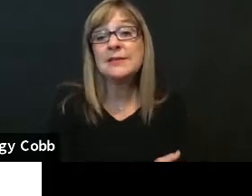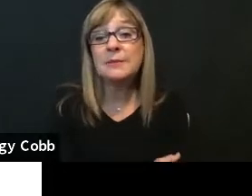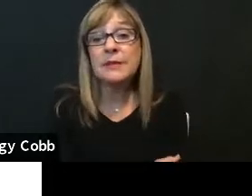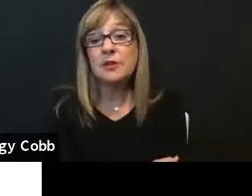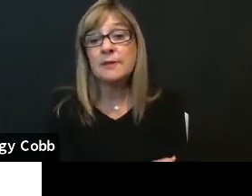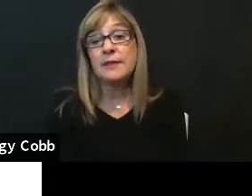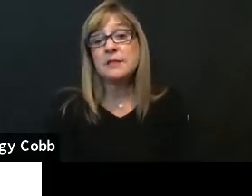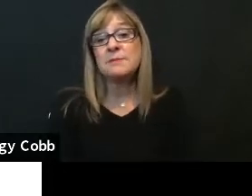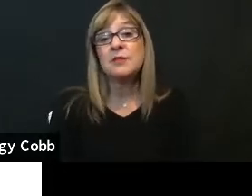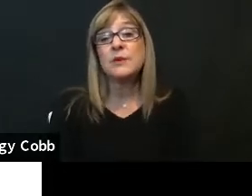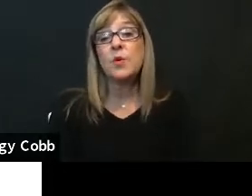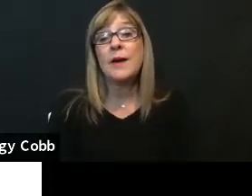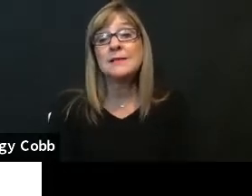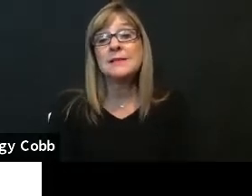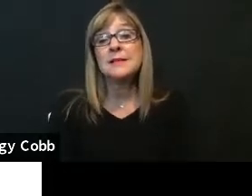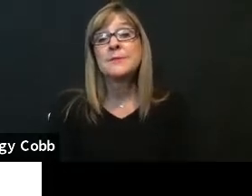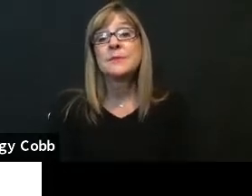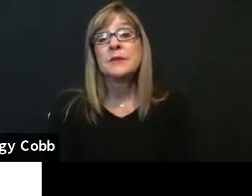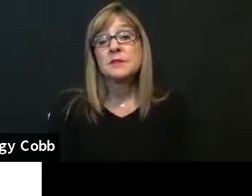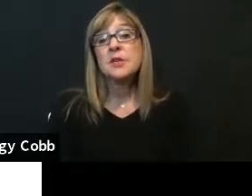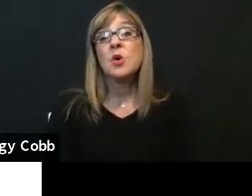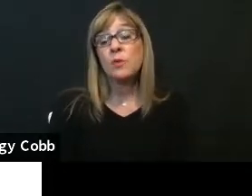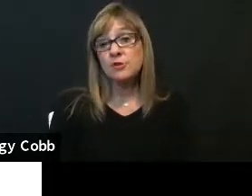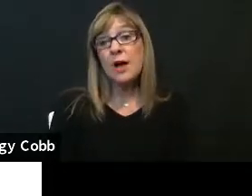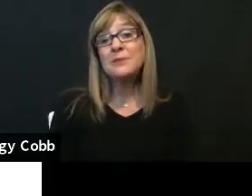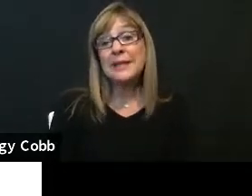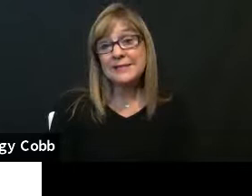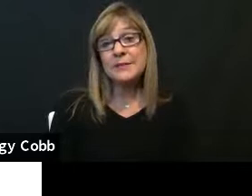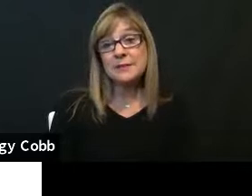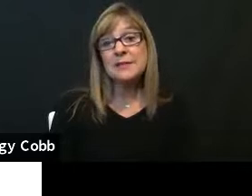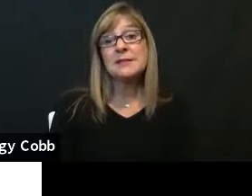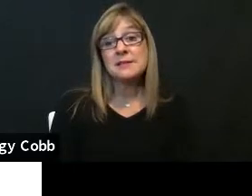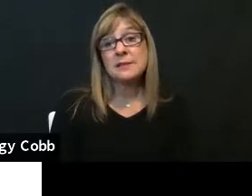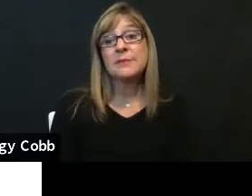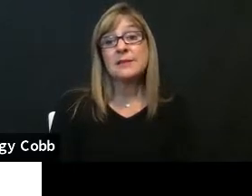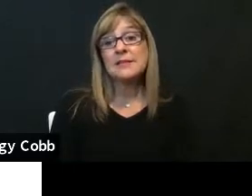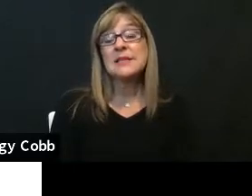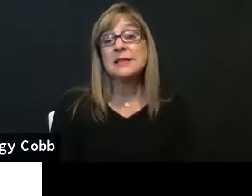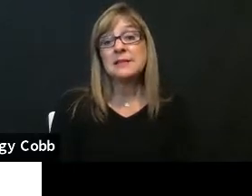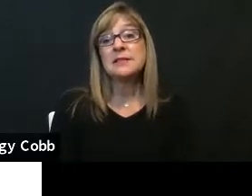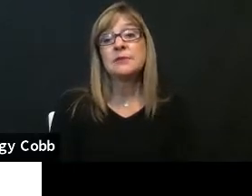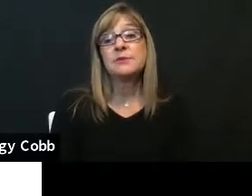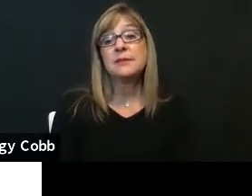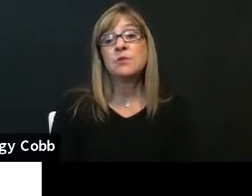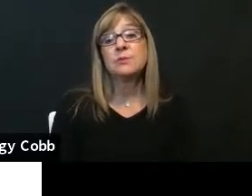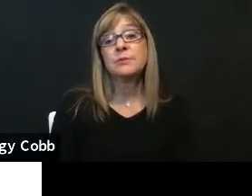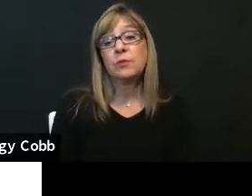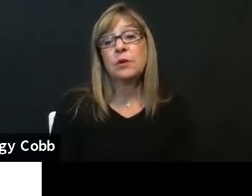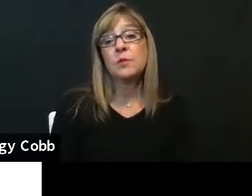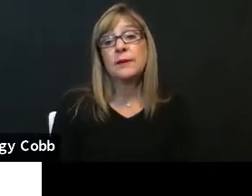as something to make your request. So job placement is something that TWC will work with.